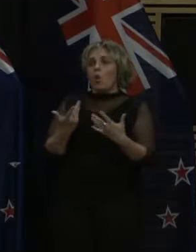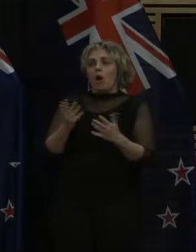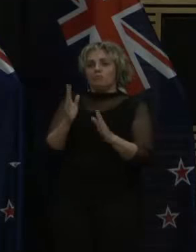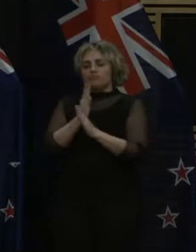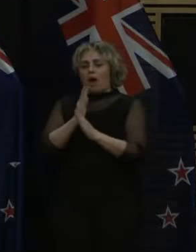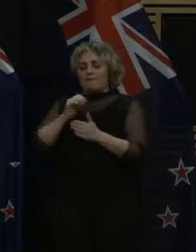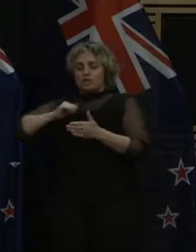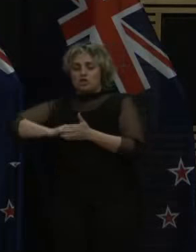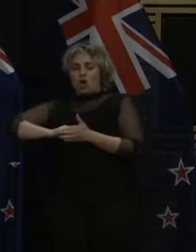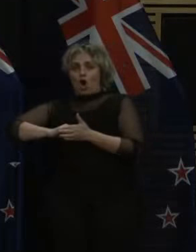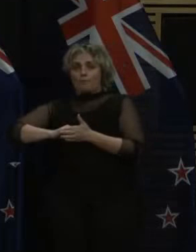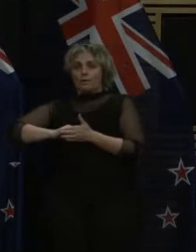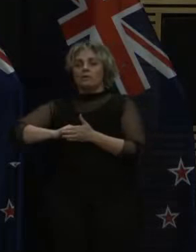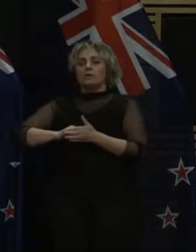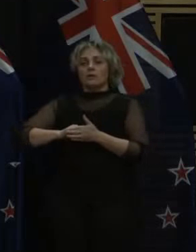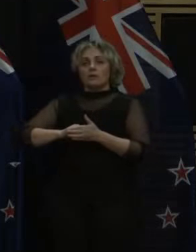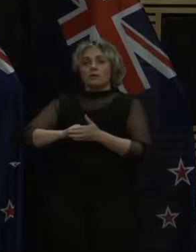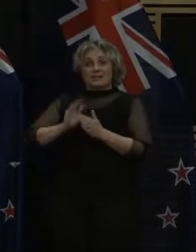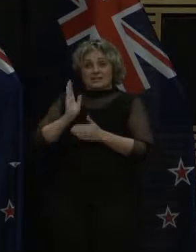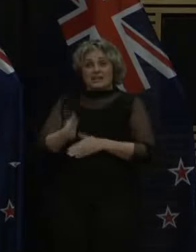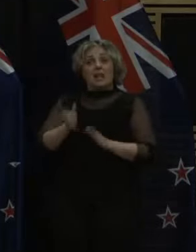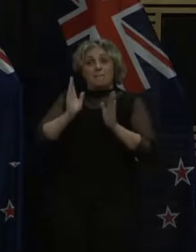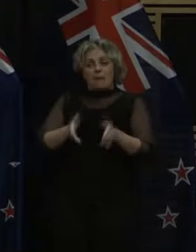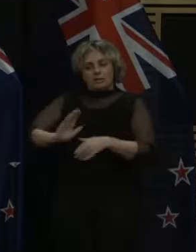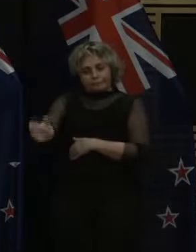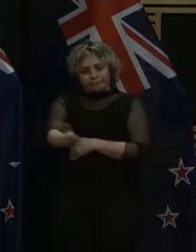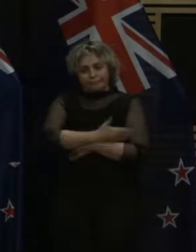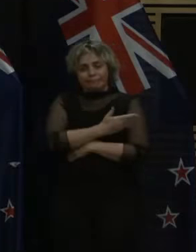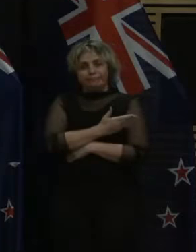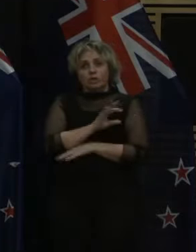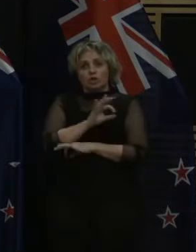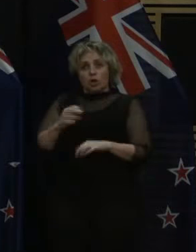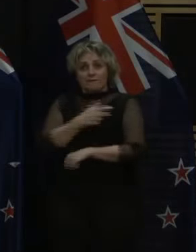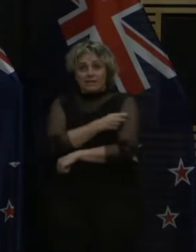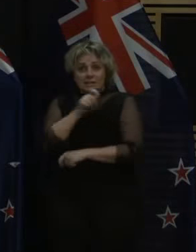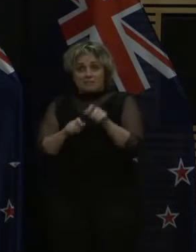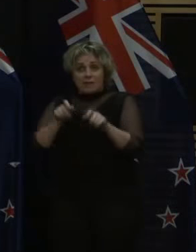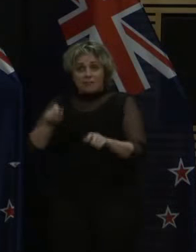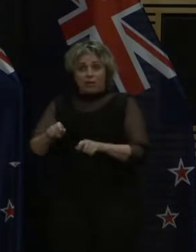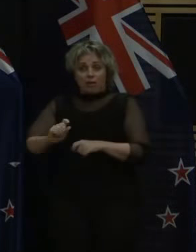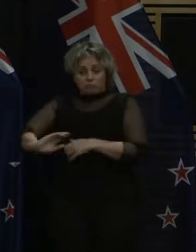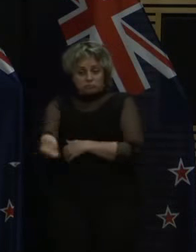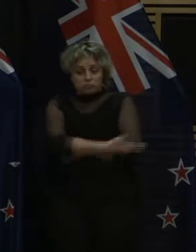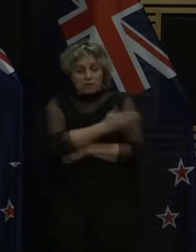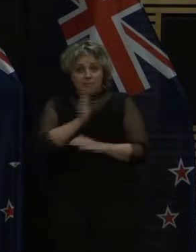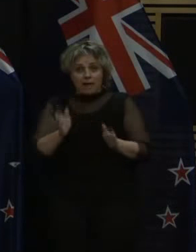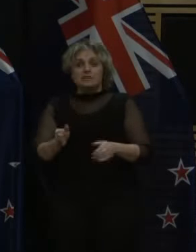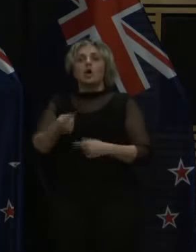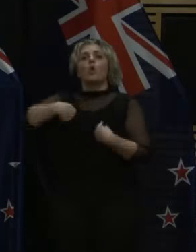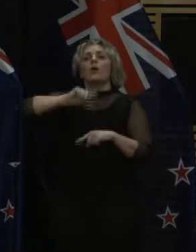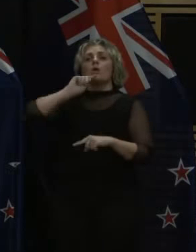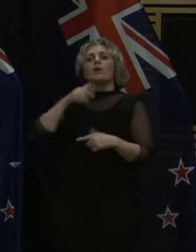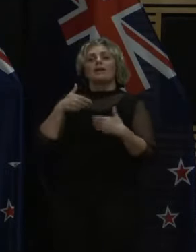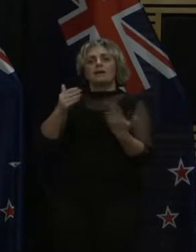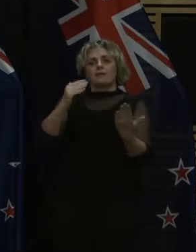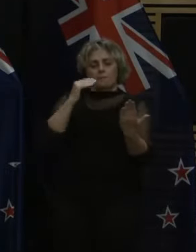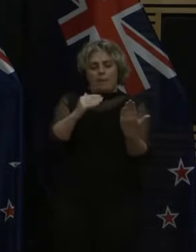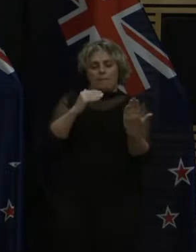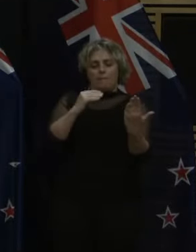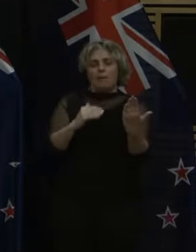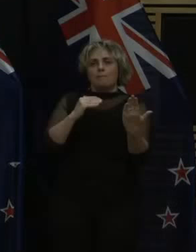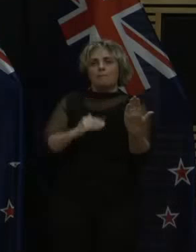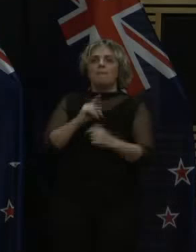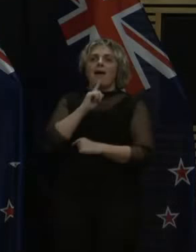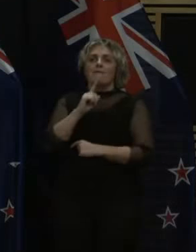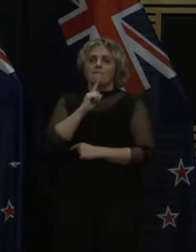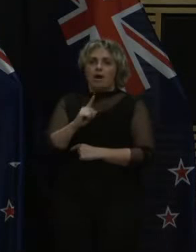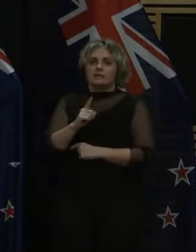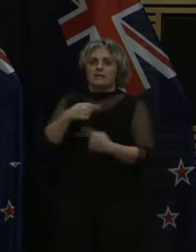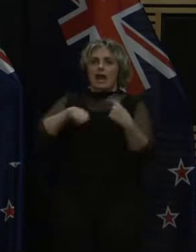Would a small private health